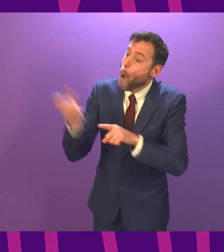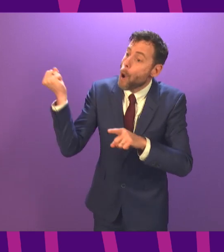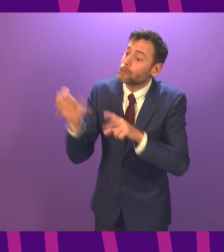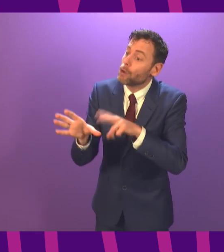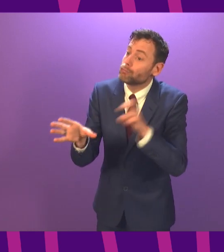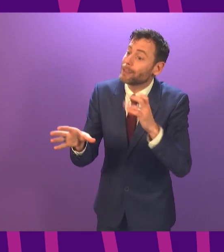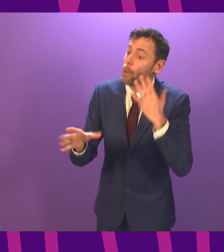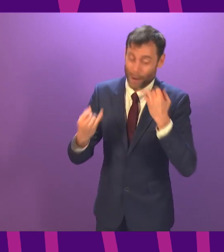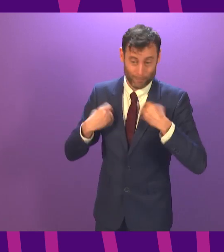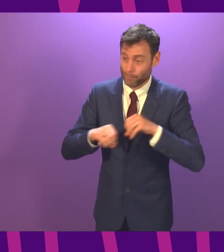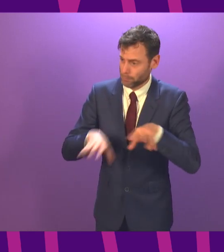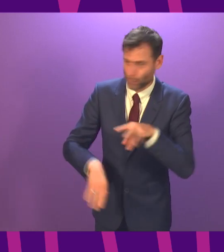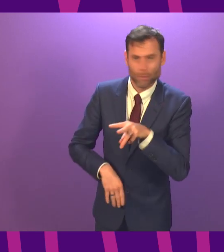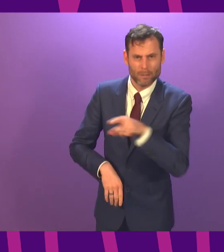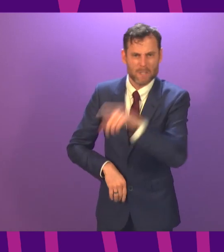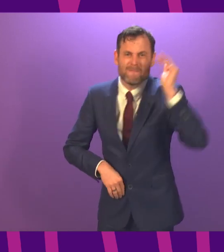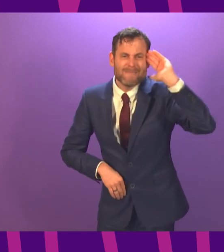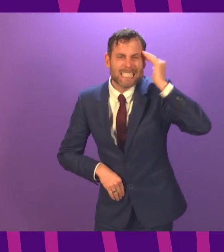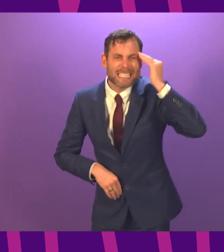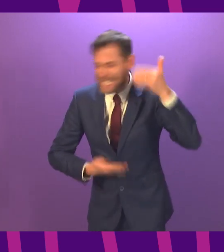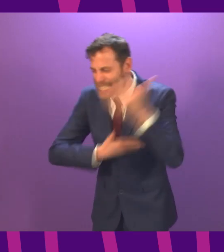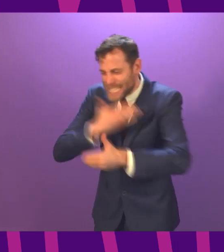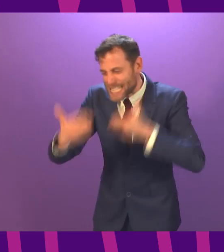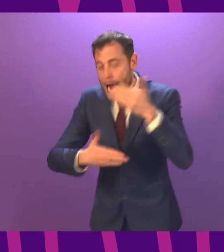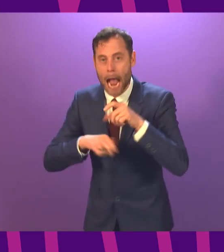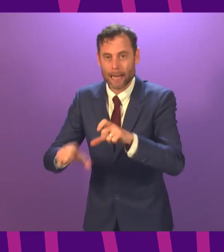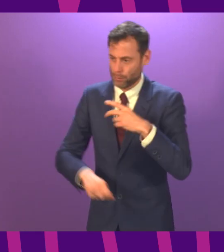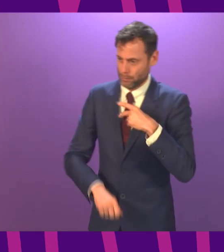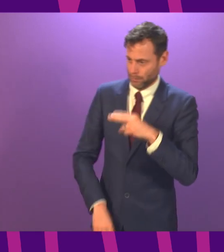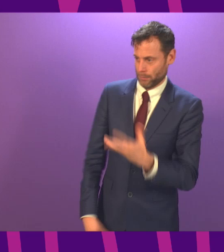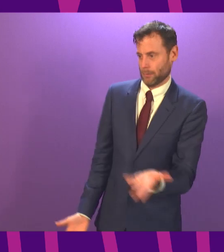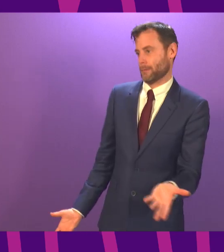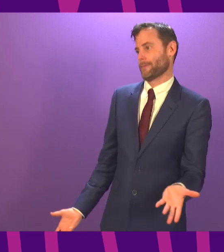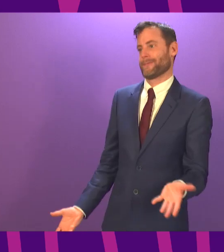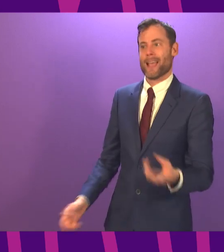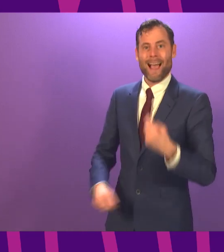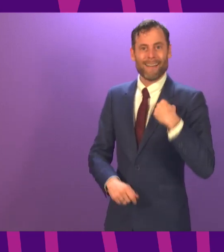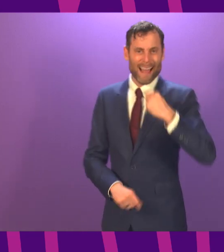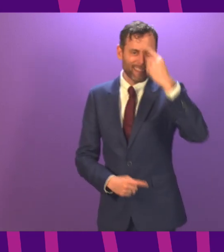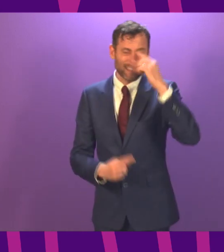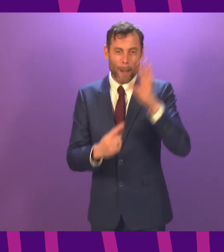we are in the midst of a global pandemic, because my focus is on leading the country through the pandemic.